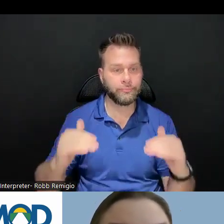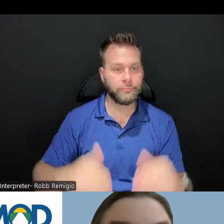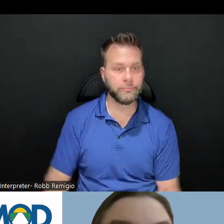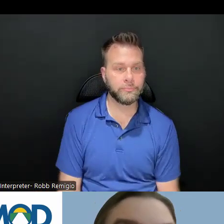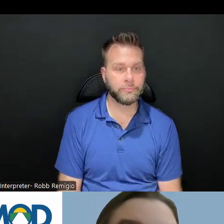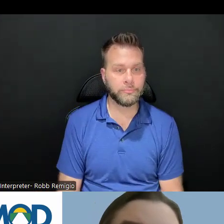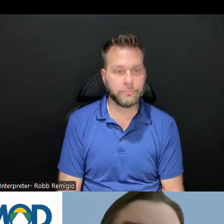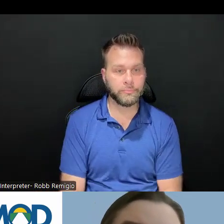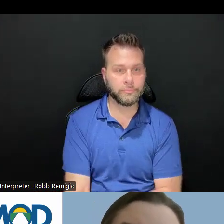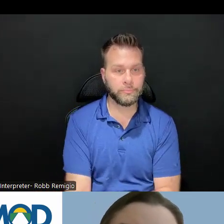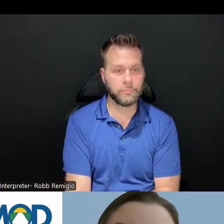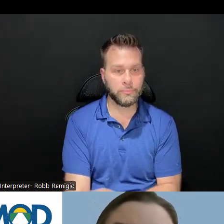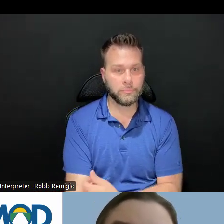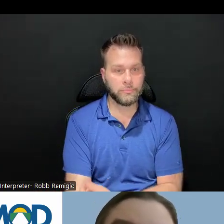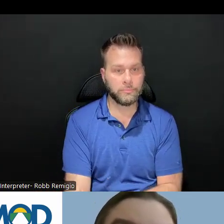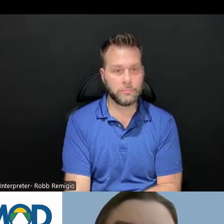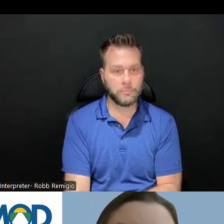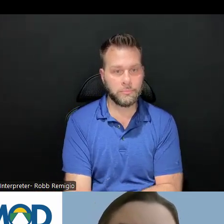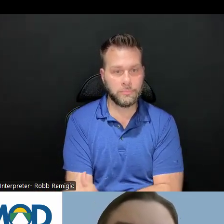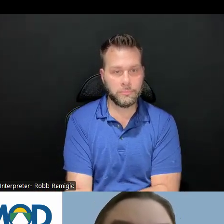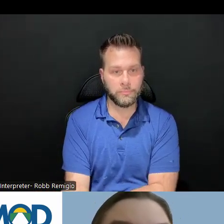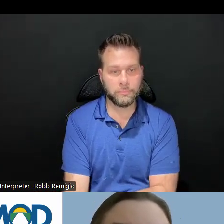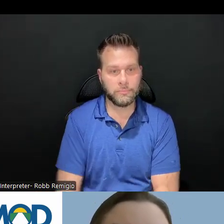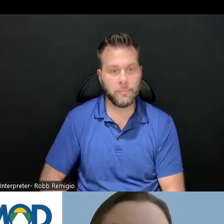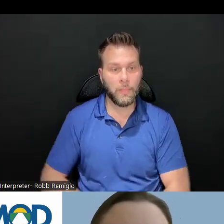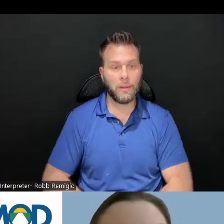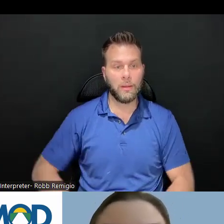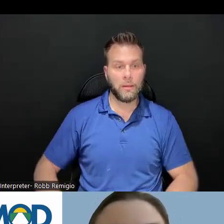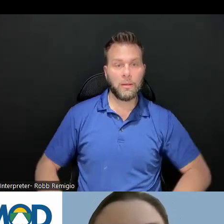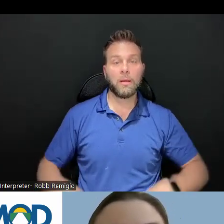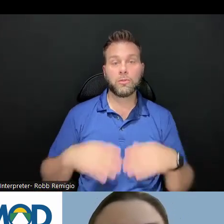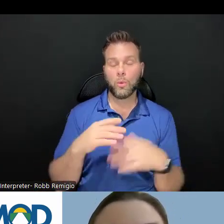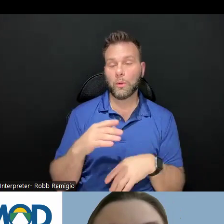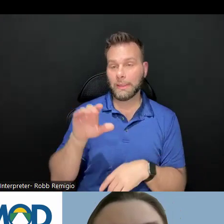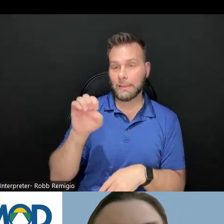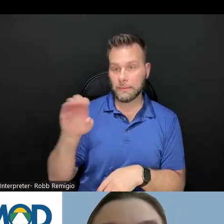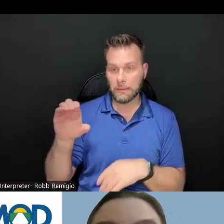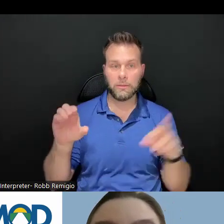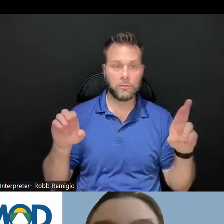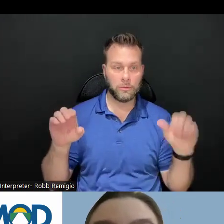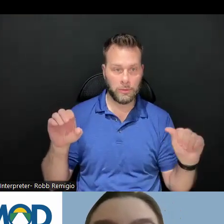Next slide, please. But now some of the differences between the effective communication and